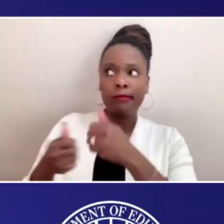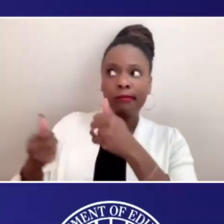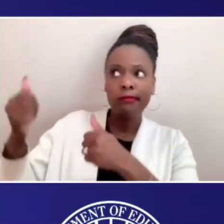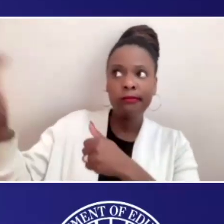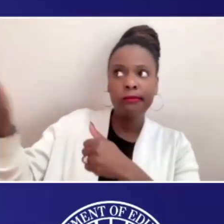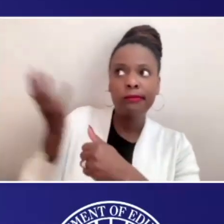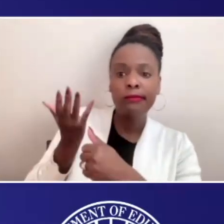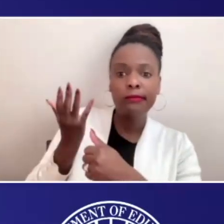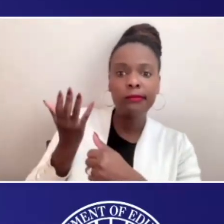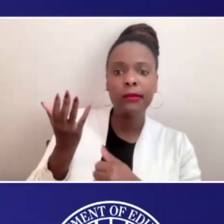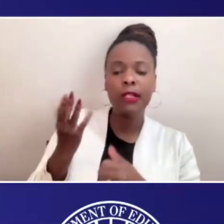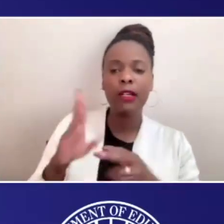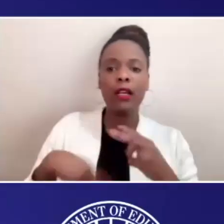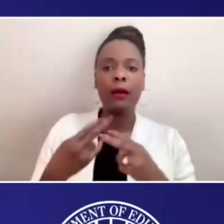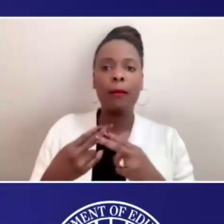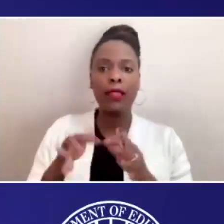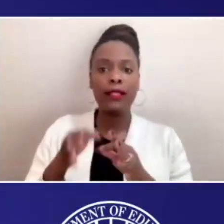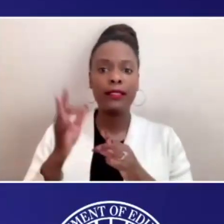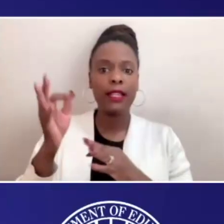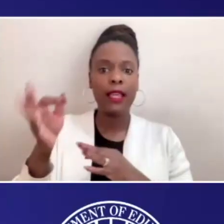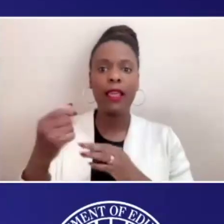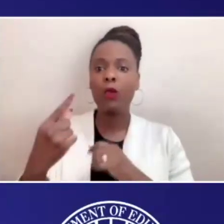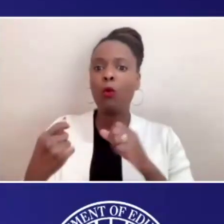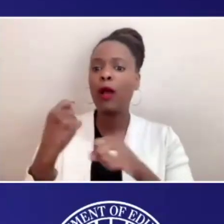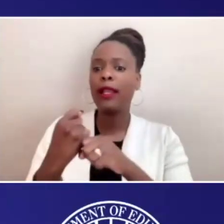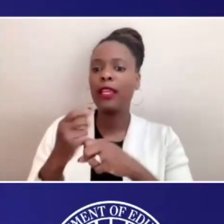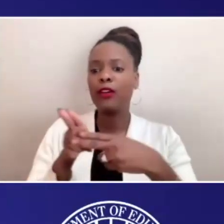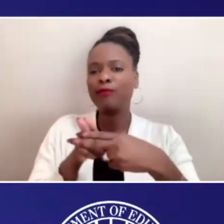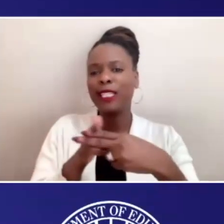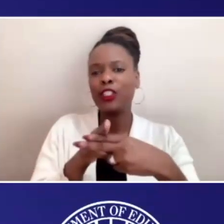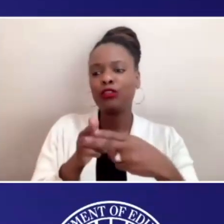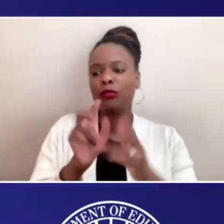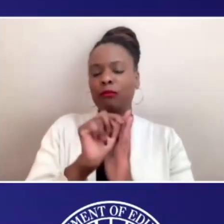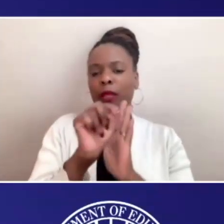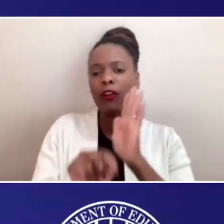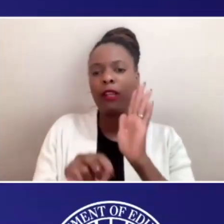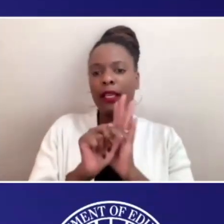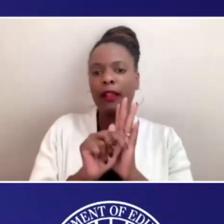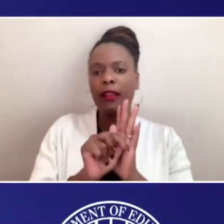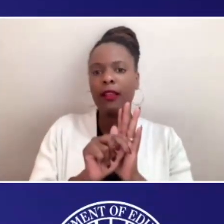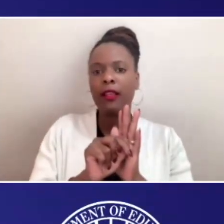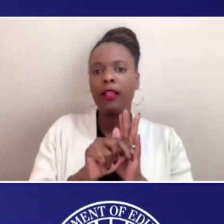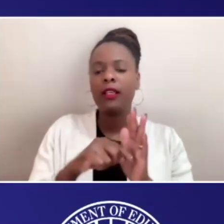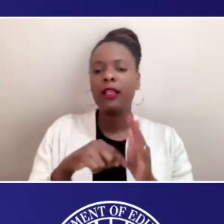I don't want to call it a delay, but that one-year interim period is probably a better term, that this wouldn't get held up somewhere by